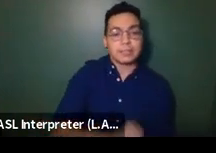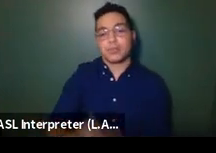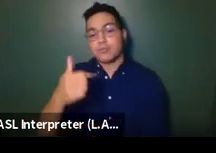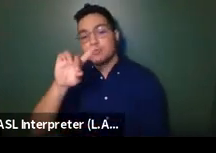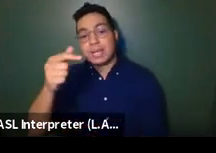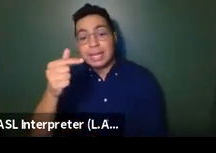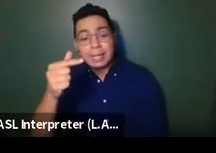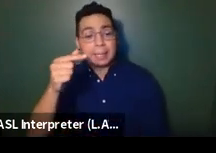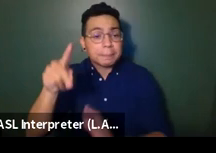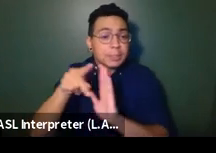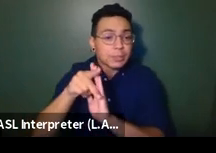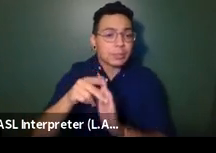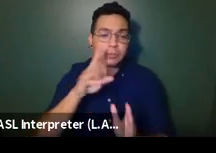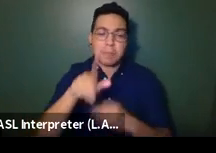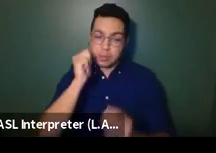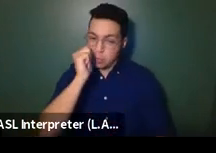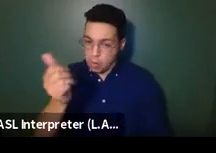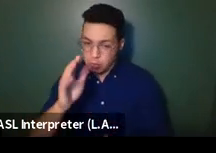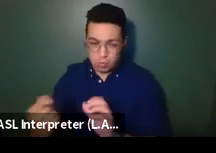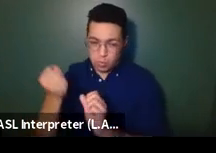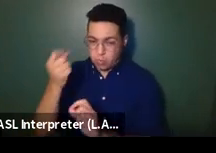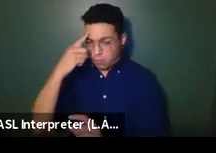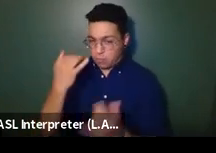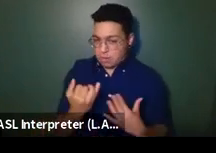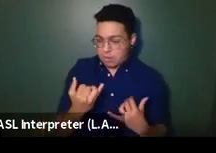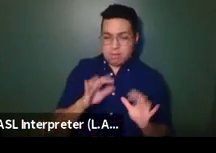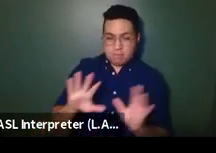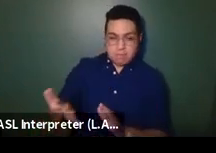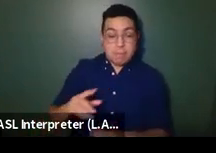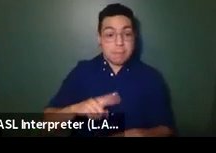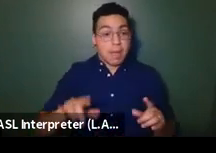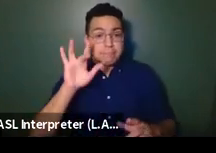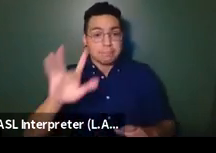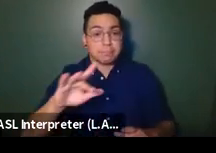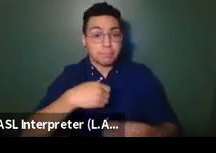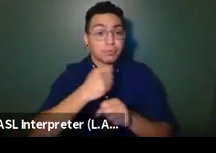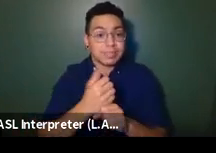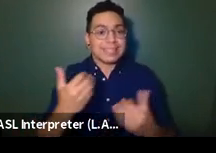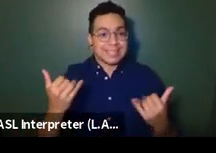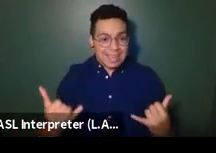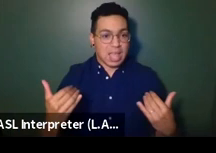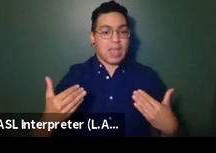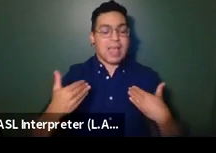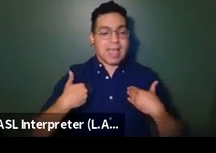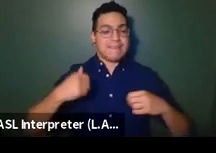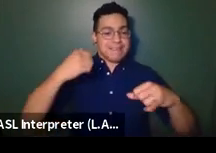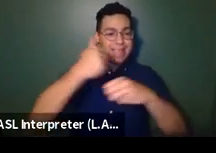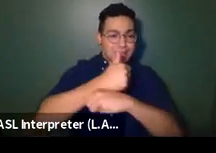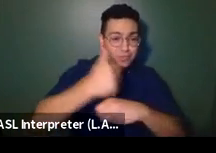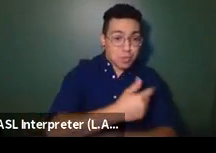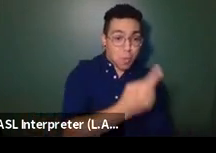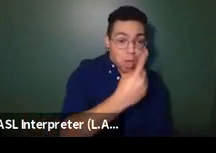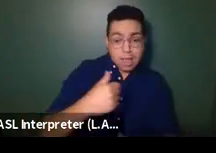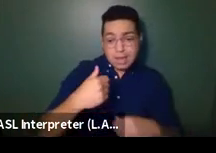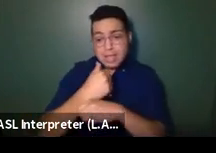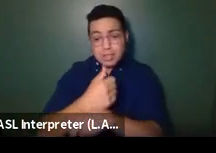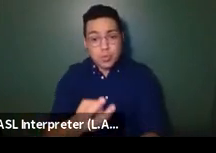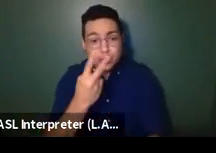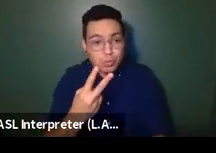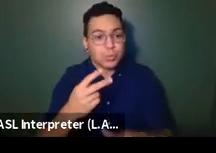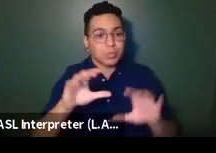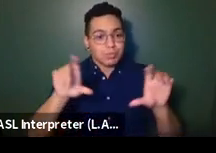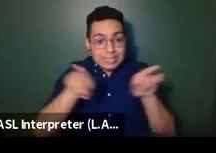ESD 189 - Amy Colburn: So I won't go too much into that. But if I say create I now have section two for school ology. So one thing that's how you add sections.